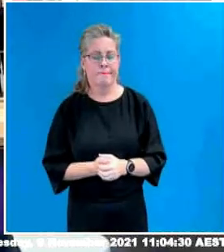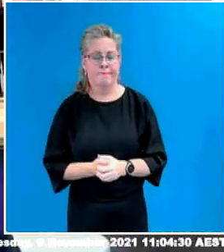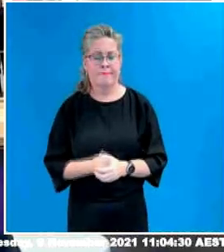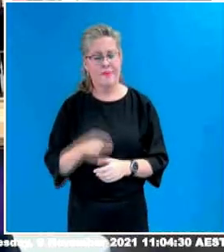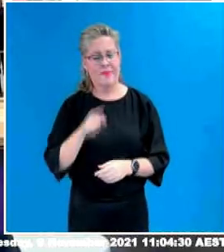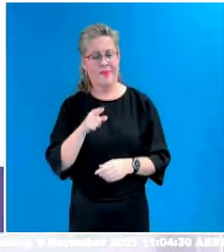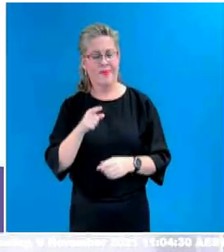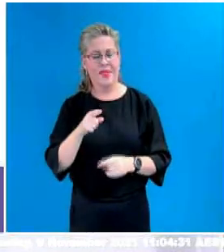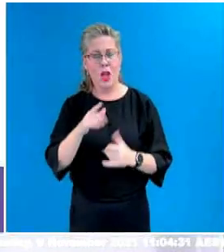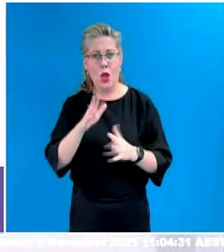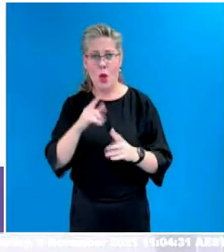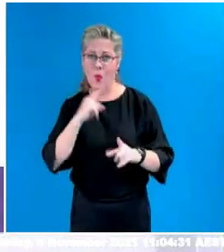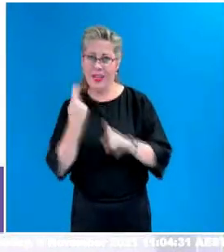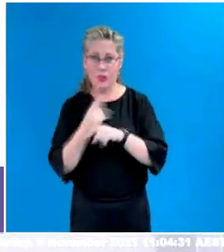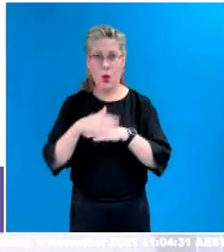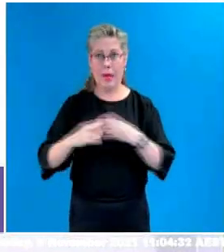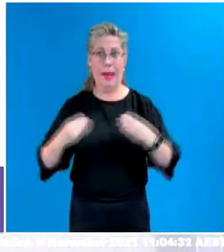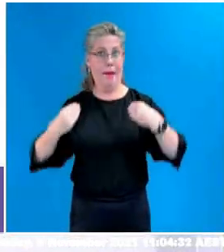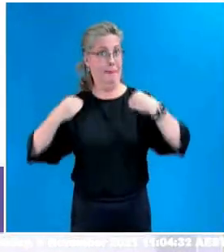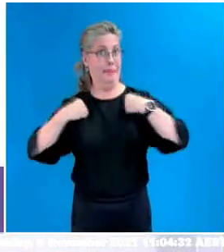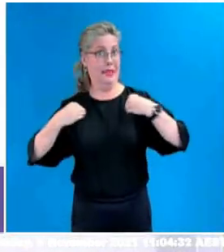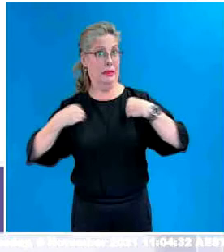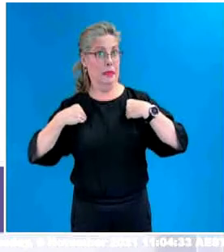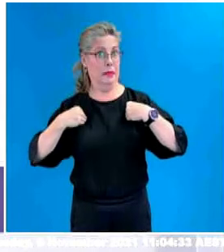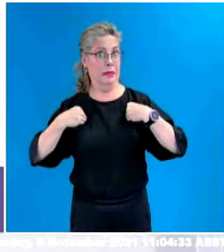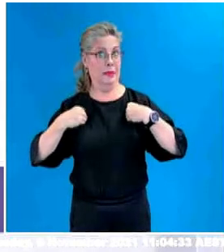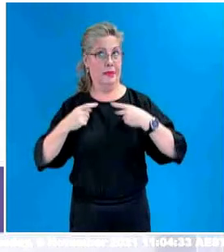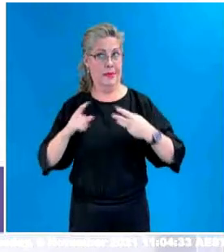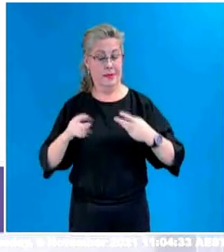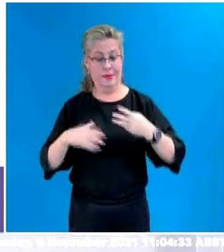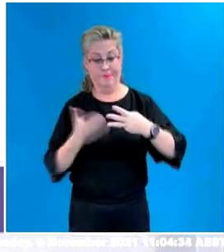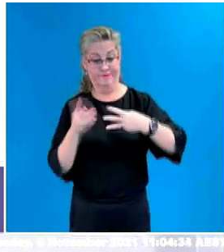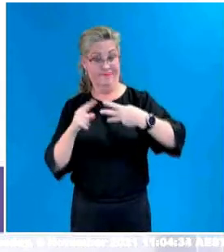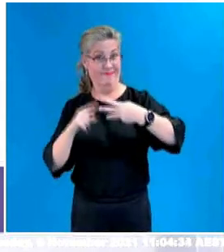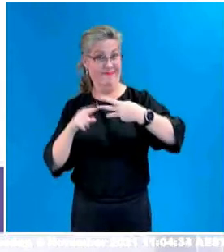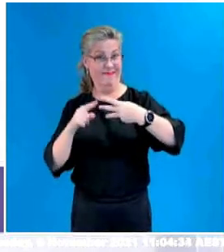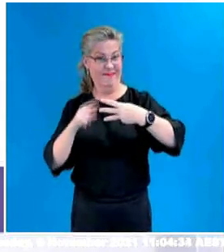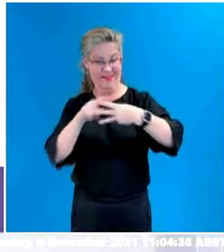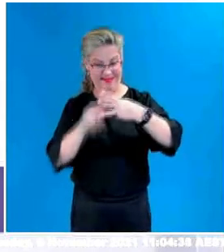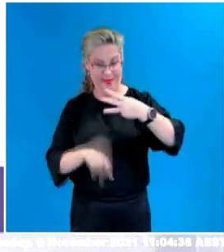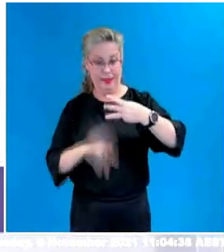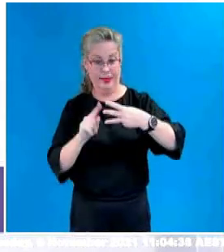and what type of businesses are covered by pillar 2, I think sometimes there is